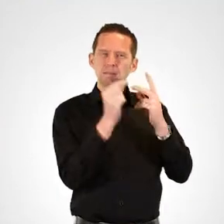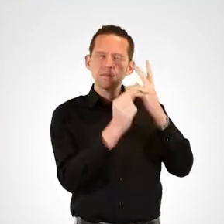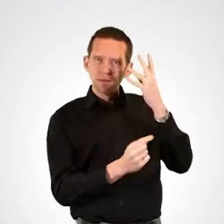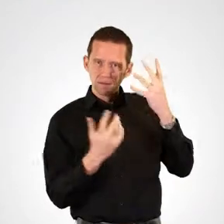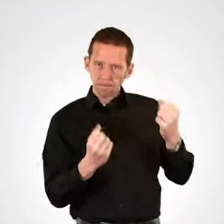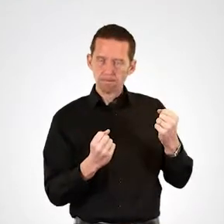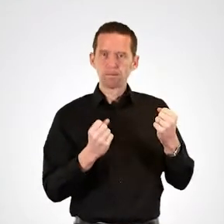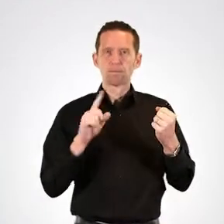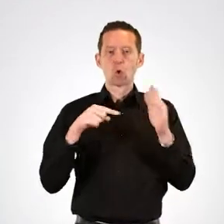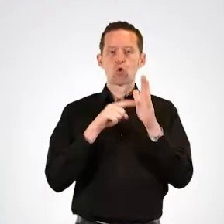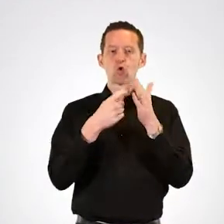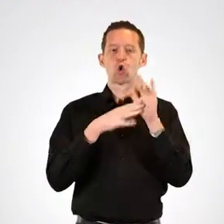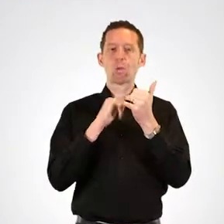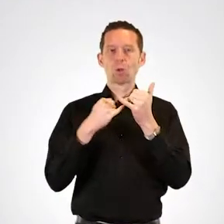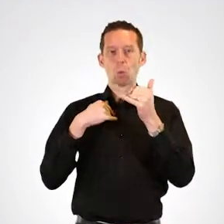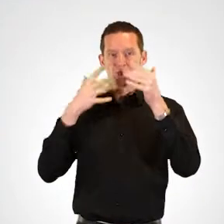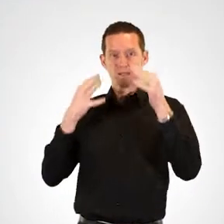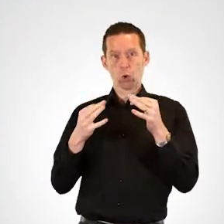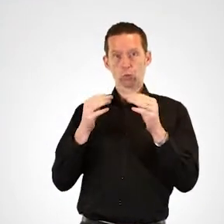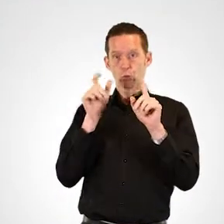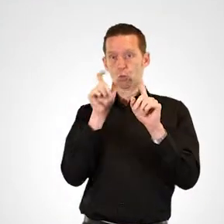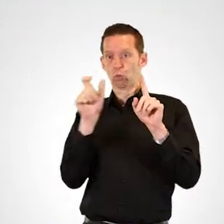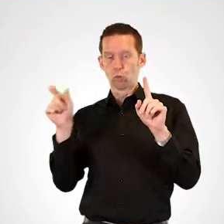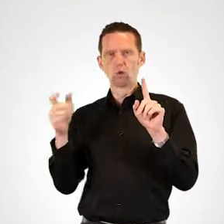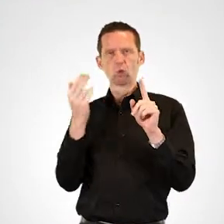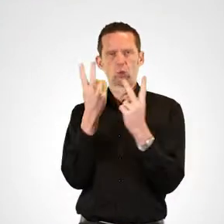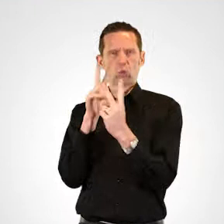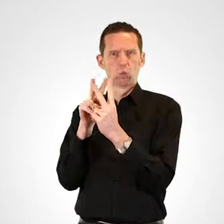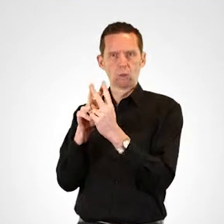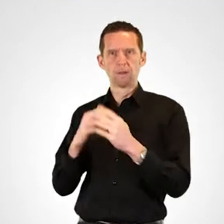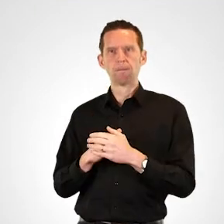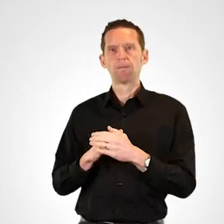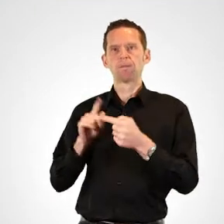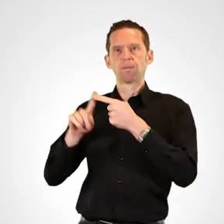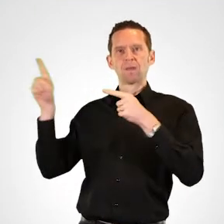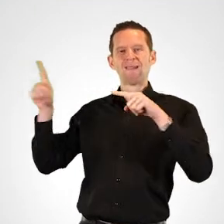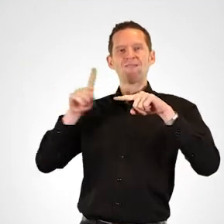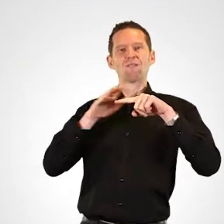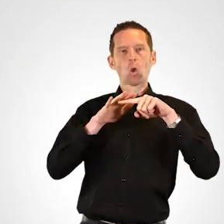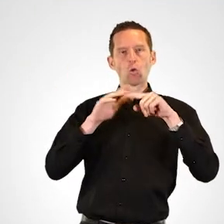and the terms that we've come to use are two different ones. One is phonological awareness,